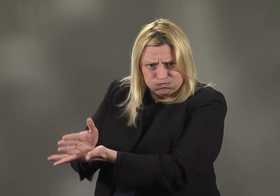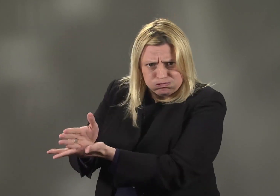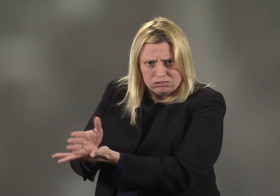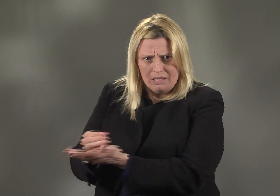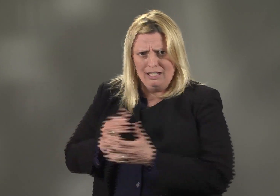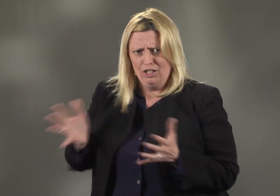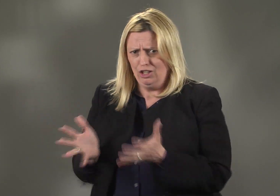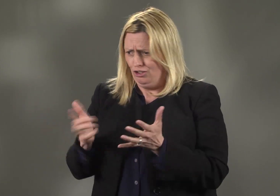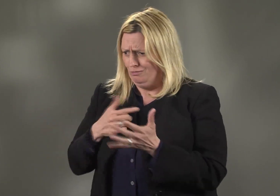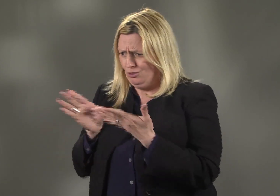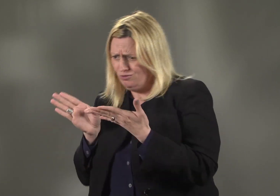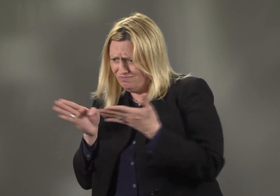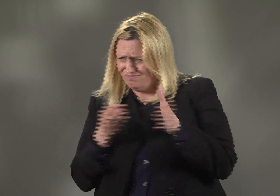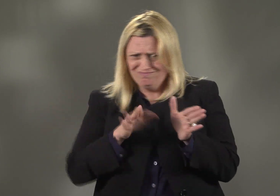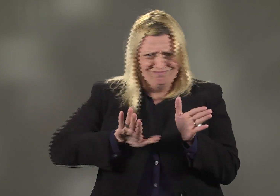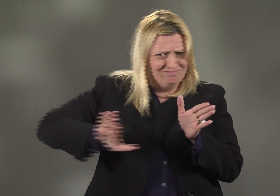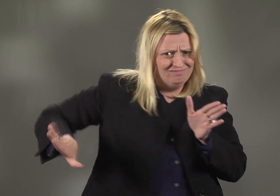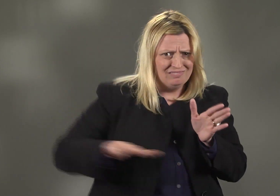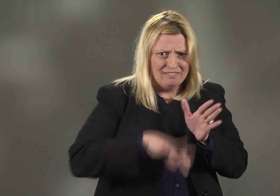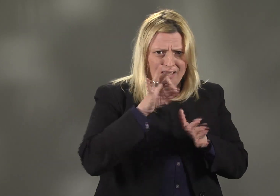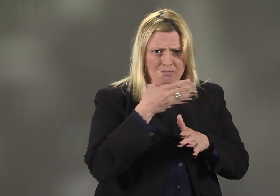and encouraging me to find better friends.